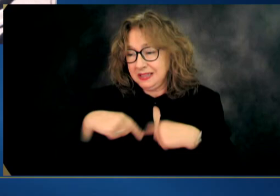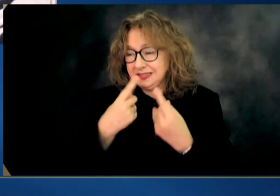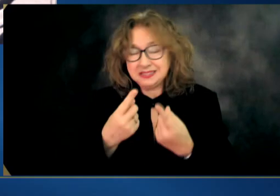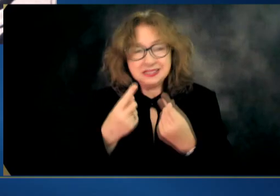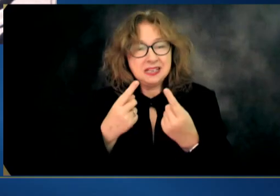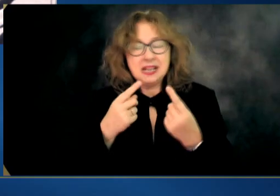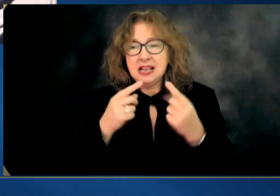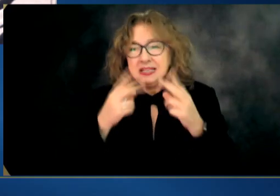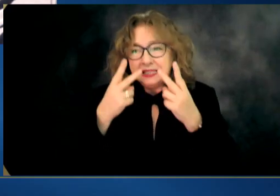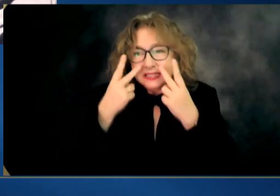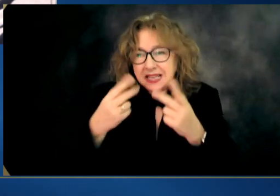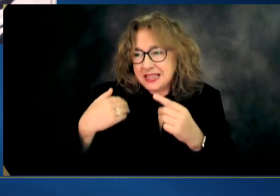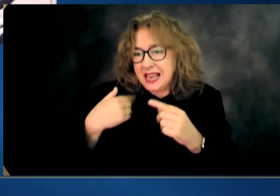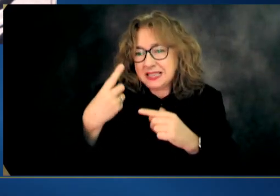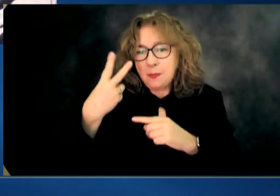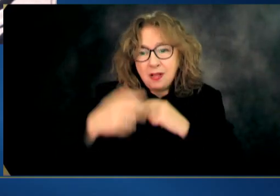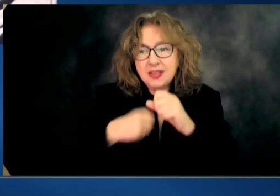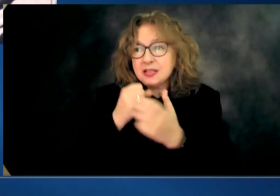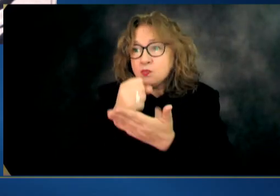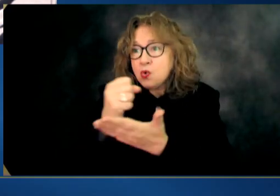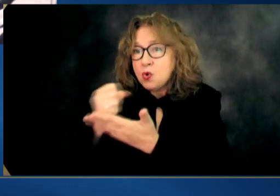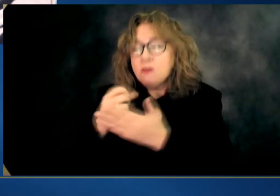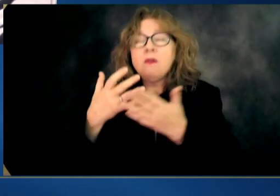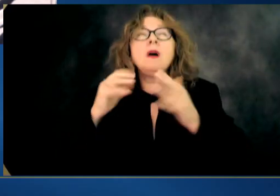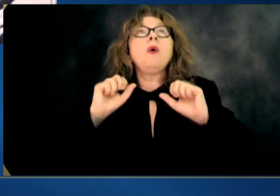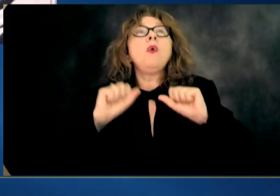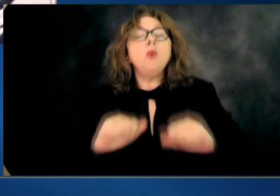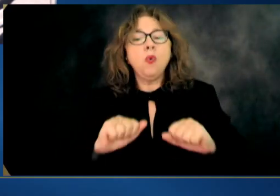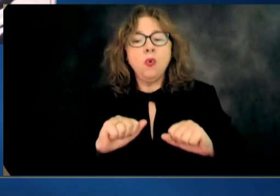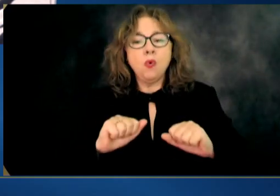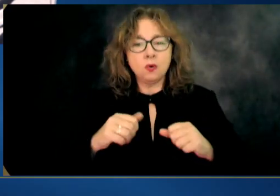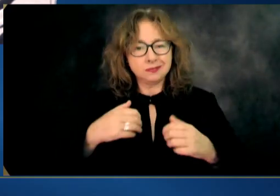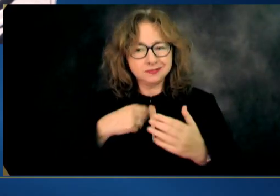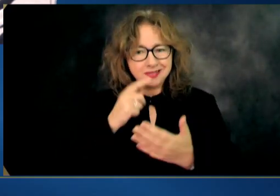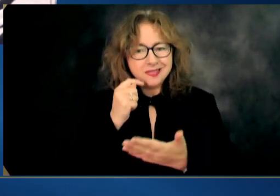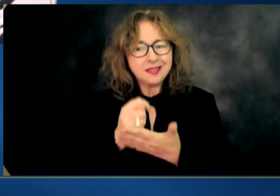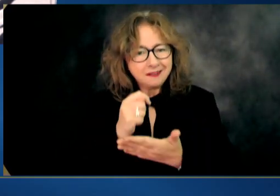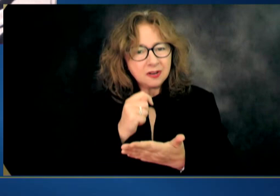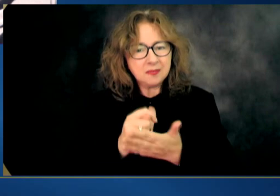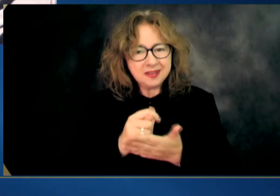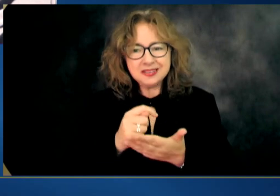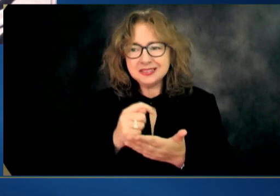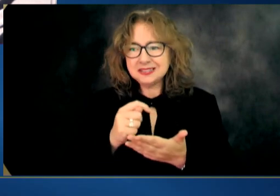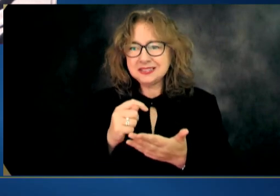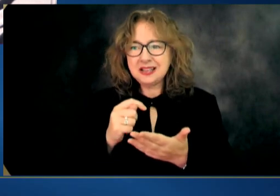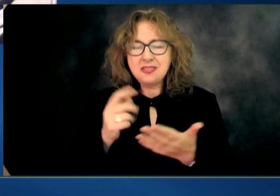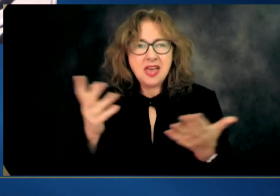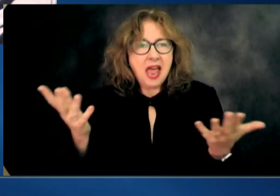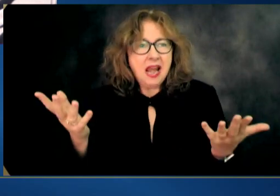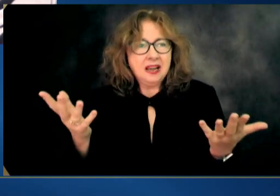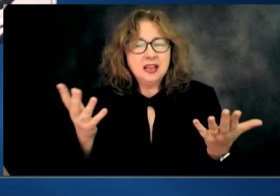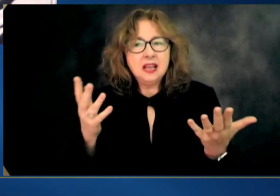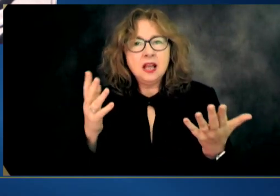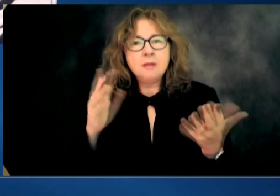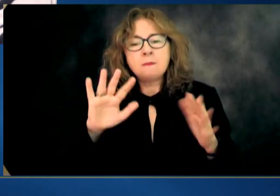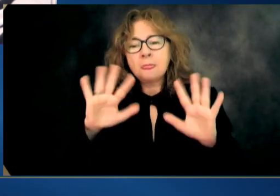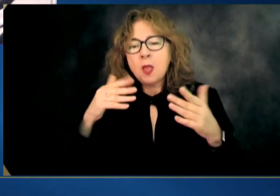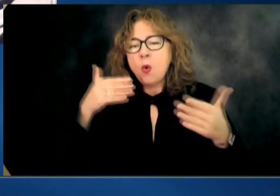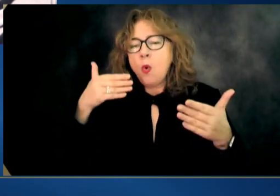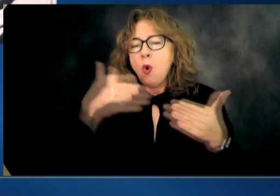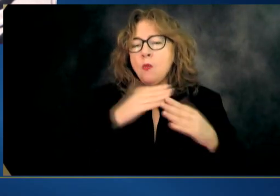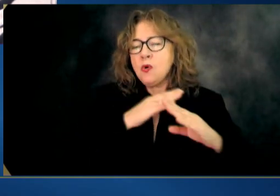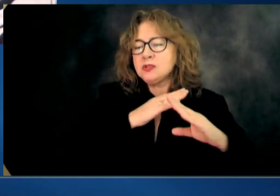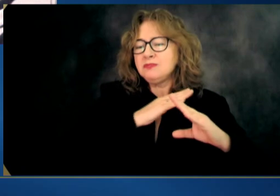past few years to have therapies that are almost preventive in nature and not that we're treating